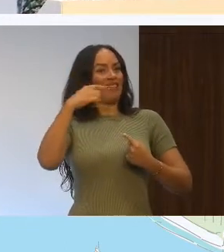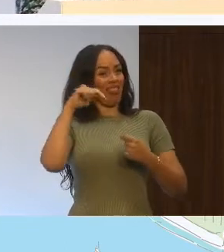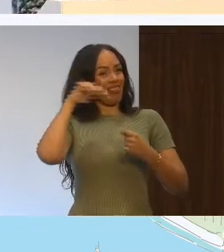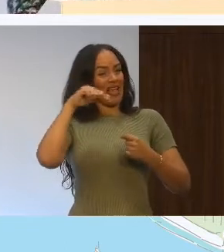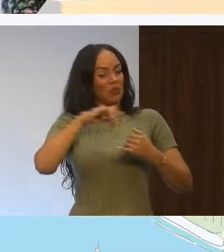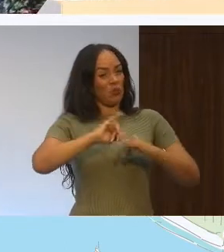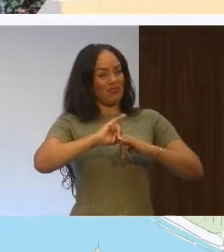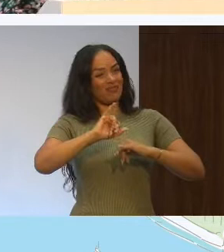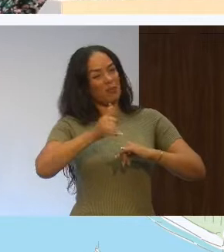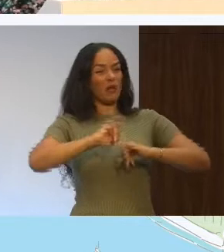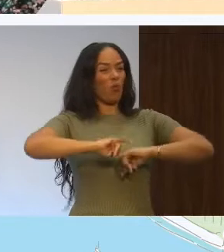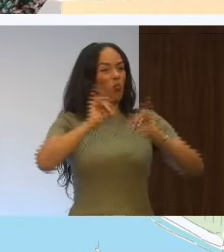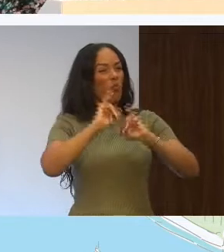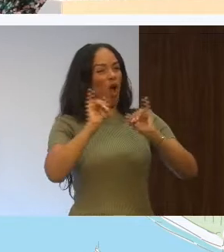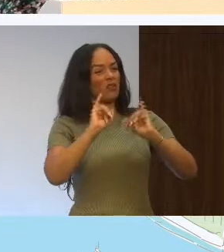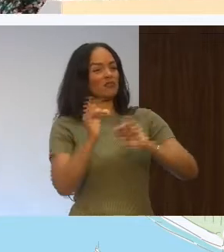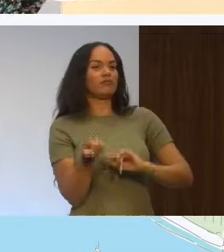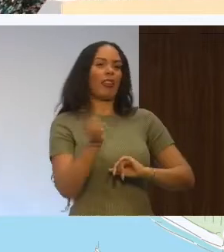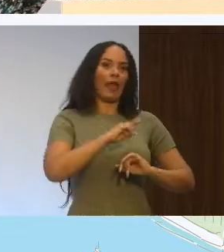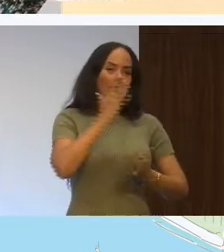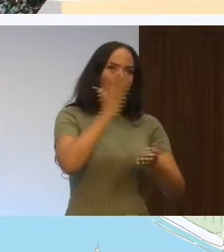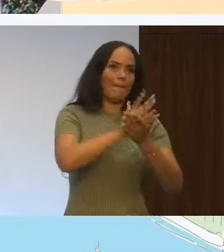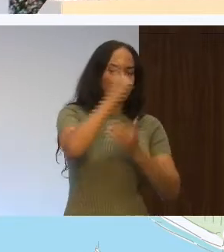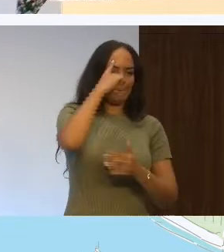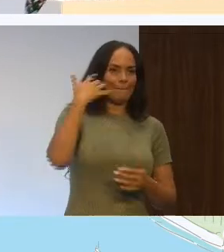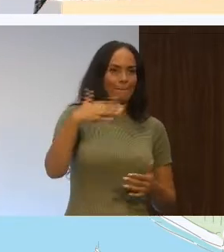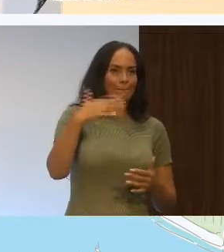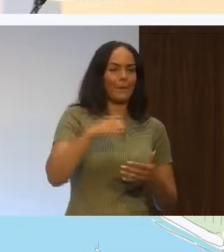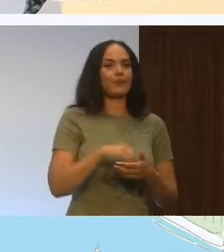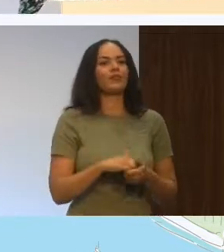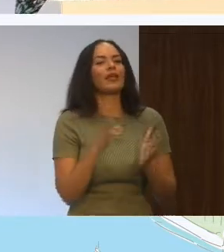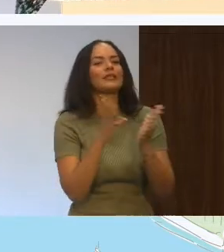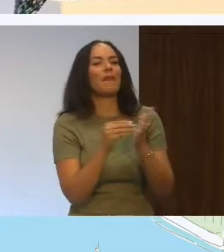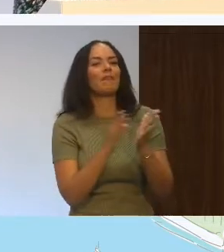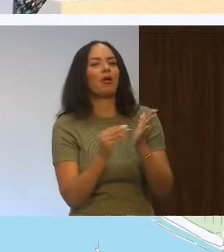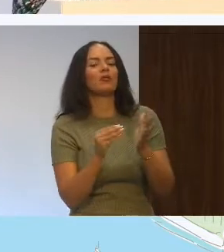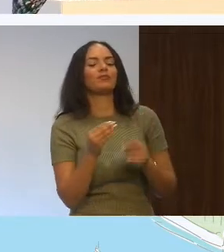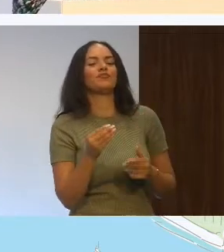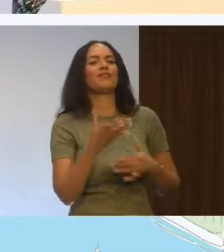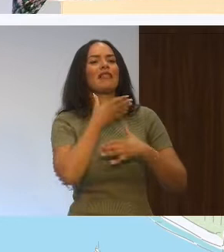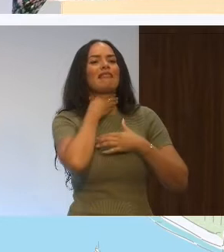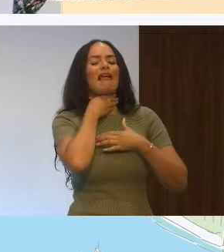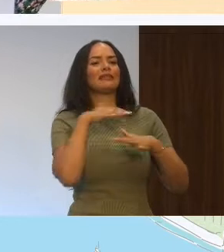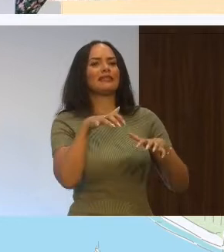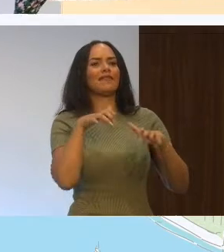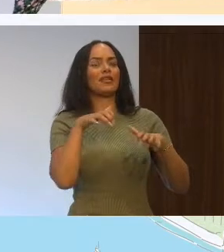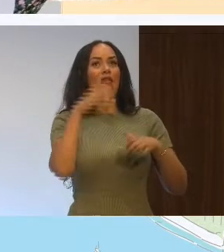So we know that patients can experience light and sound sensitivity, neck stiffness, concentration problems,